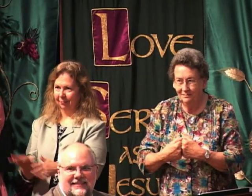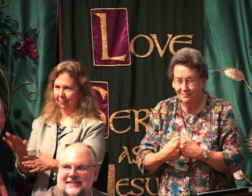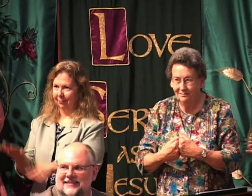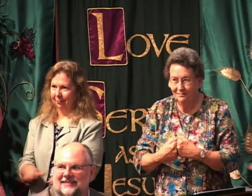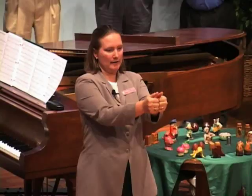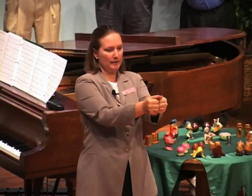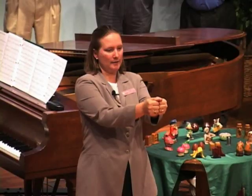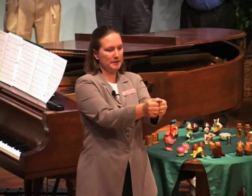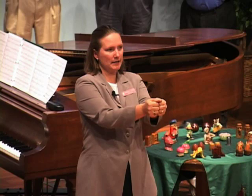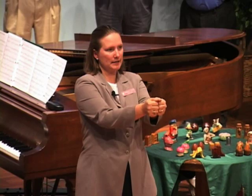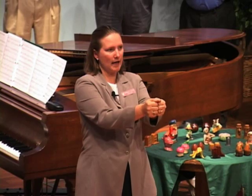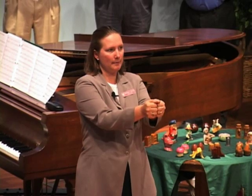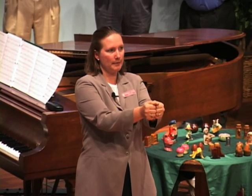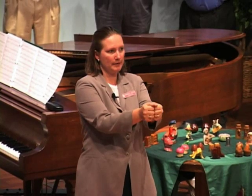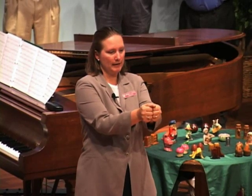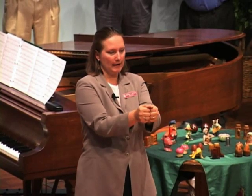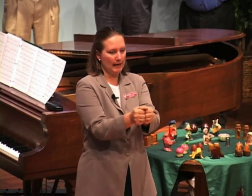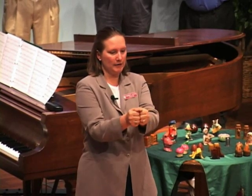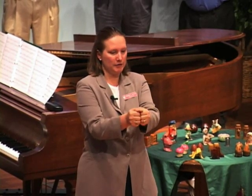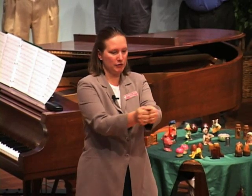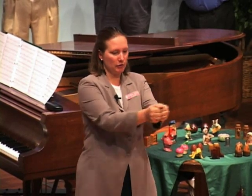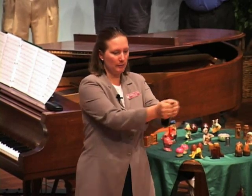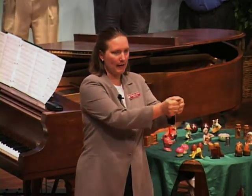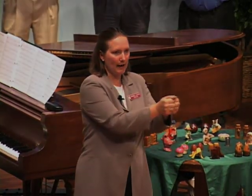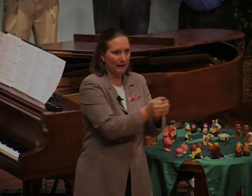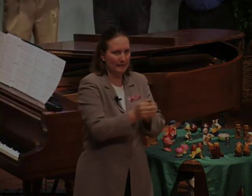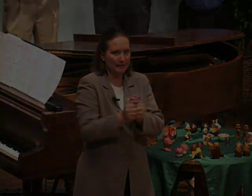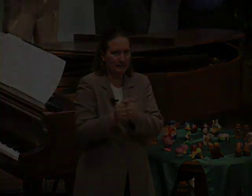less common sign variations during worship [Fade to Pastor Brian Hacklander at Centennial's